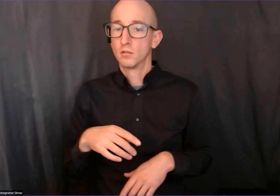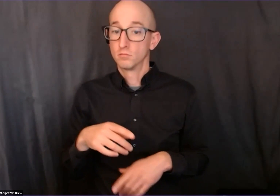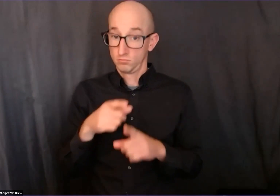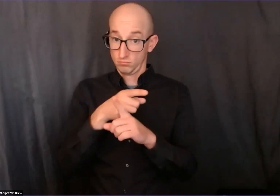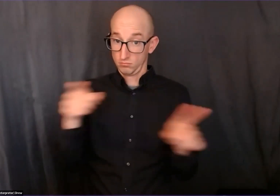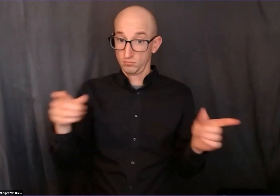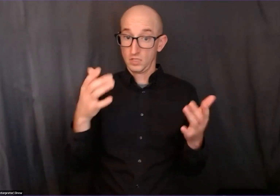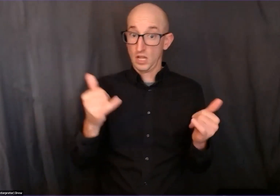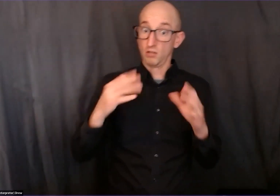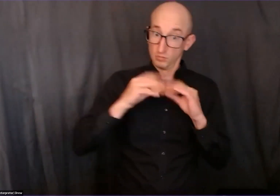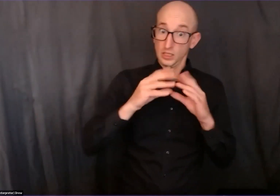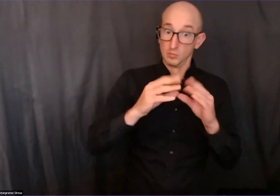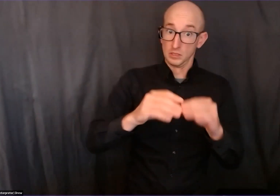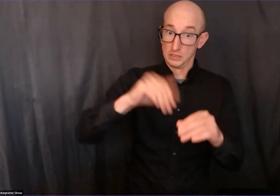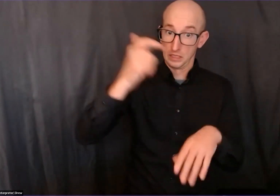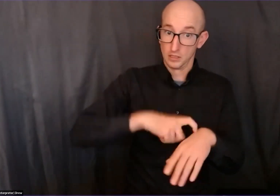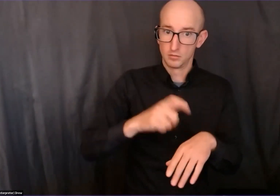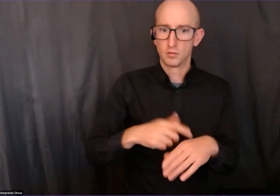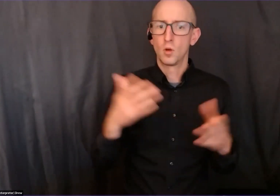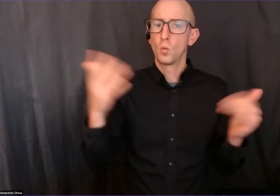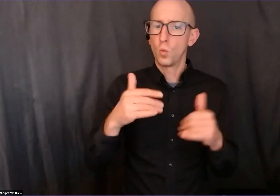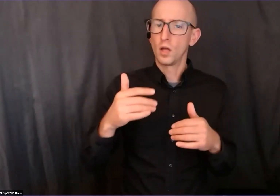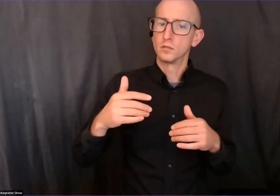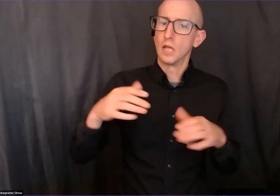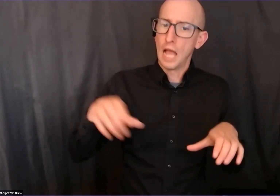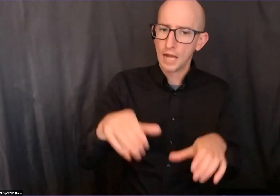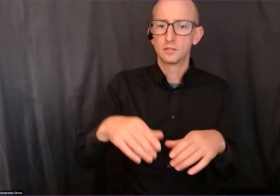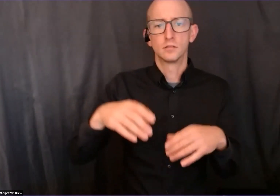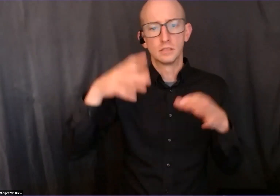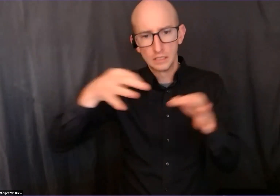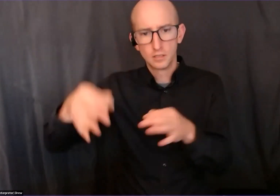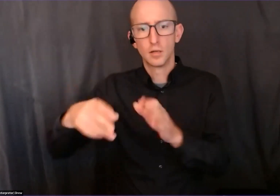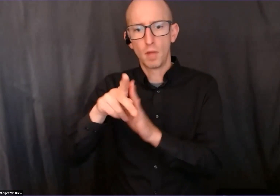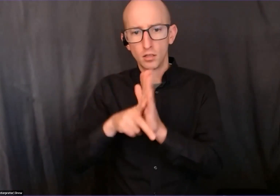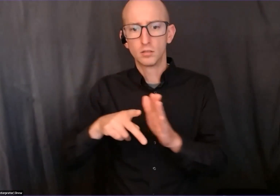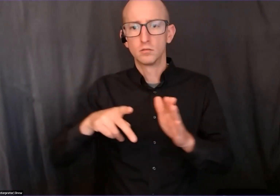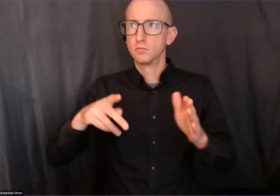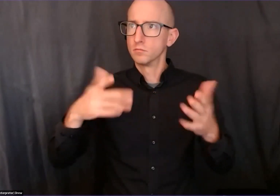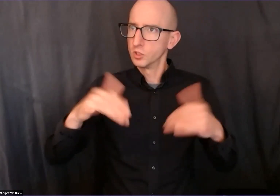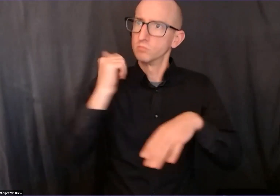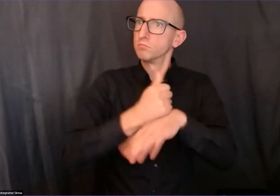of the input that we've received for the program that we'll talk about today. And hopefully, you'll